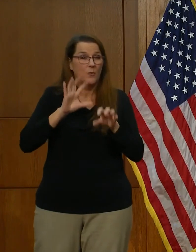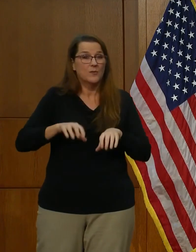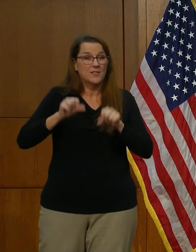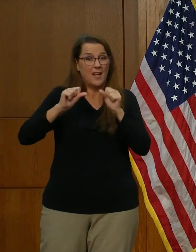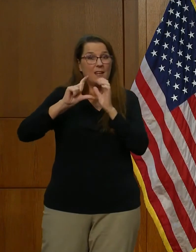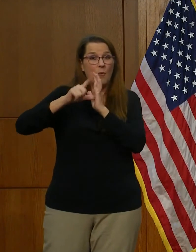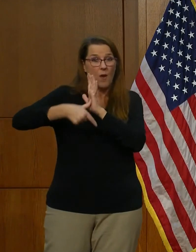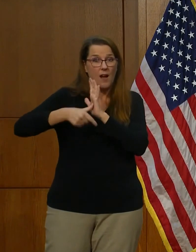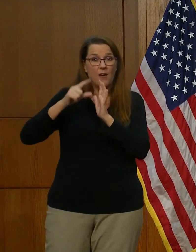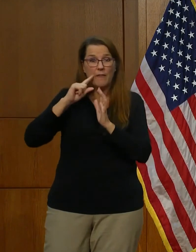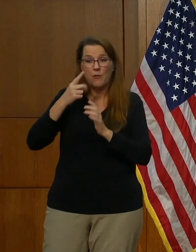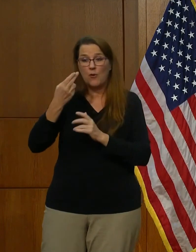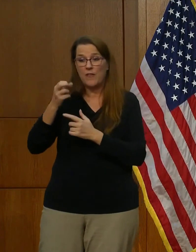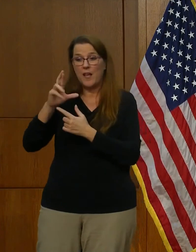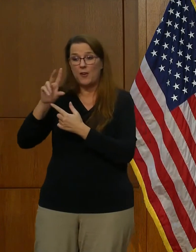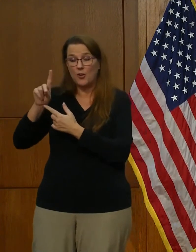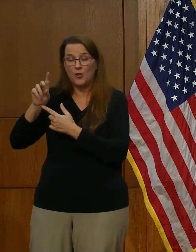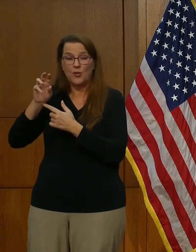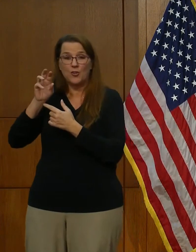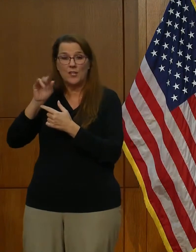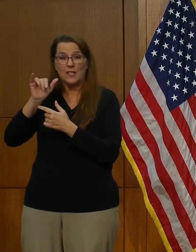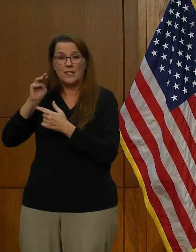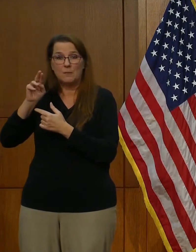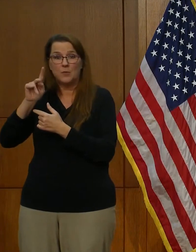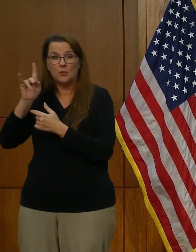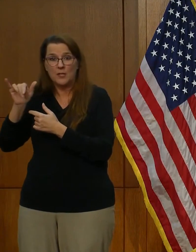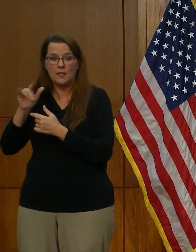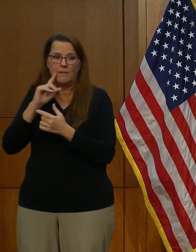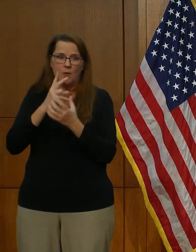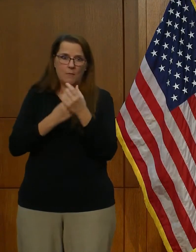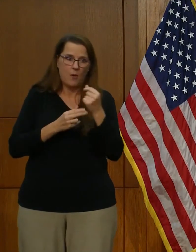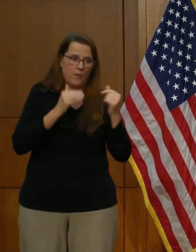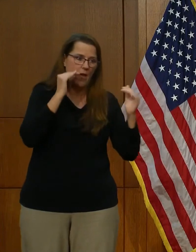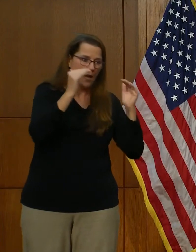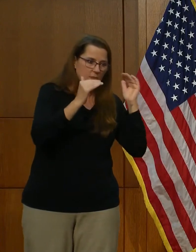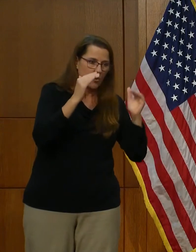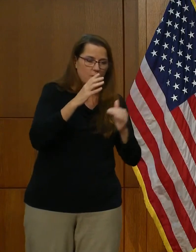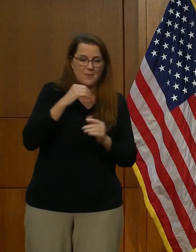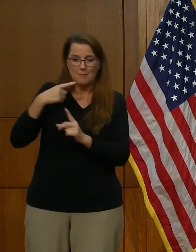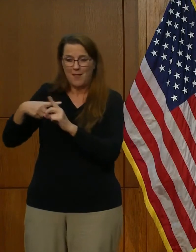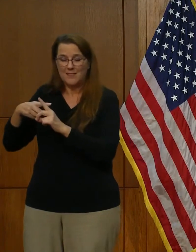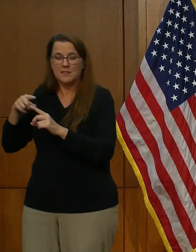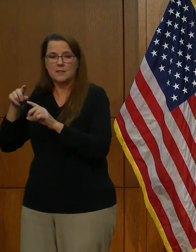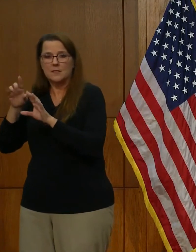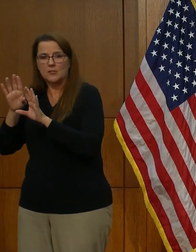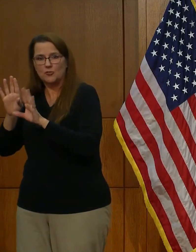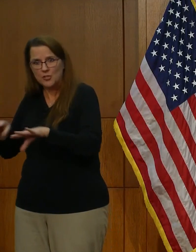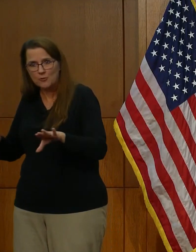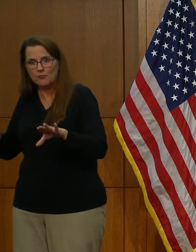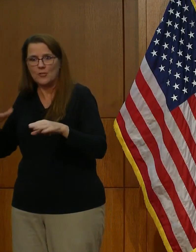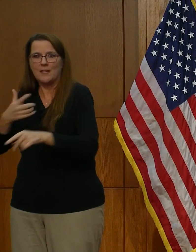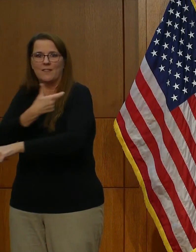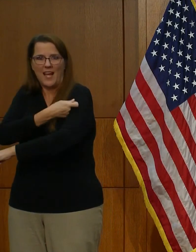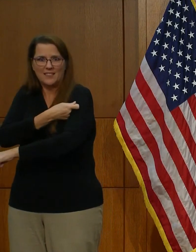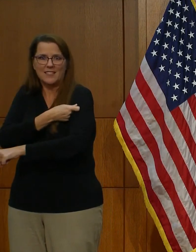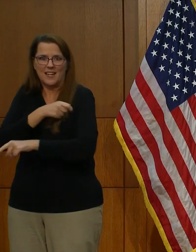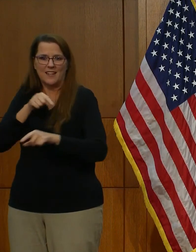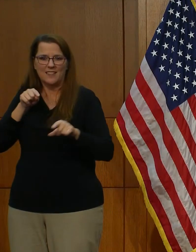MESSAGE HERE IS THAT IT'S GOING TO TAKE A WHILE TO REACH HERD IMMUNITY IN ORDER TO GET BOTH